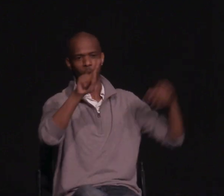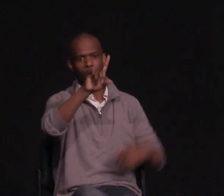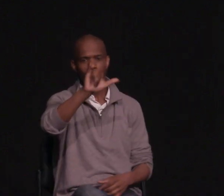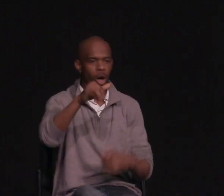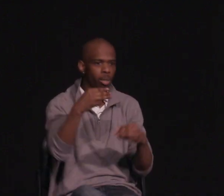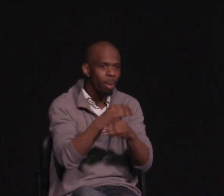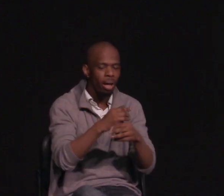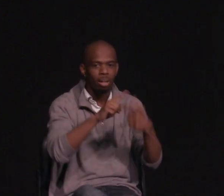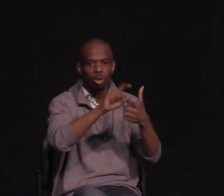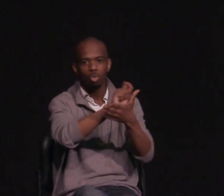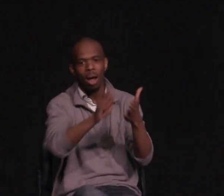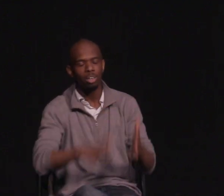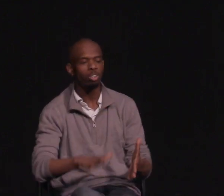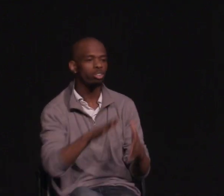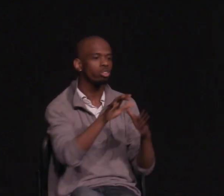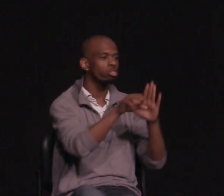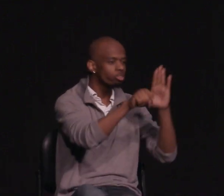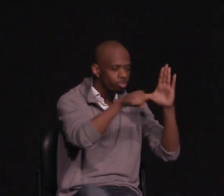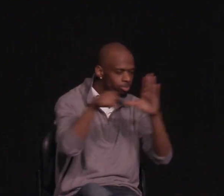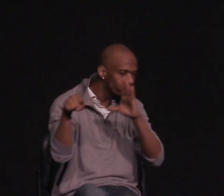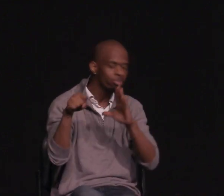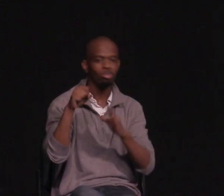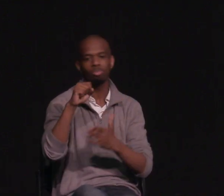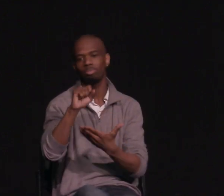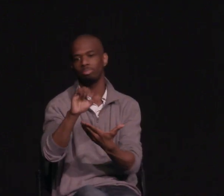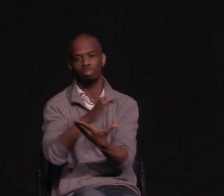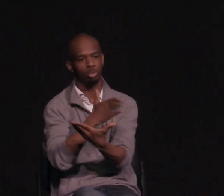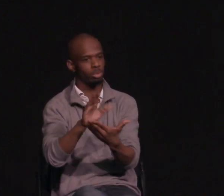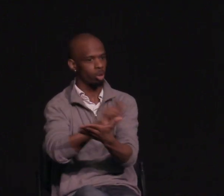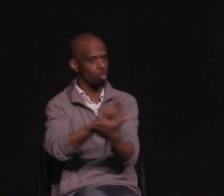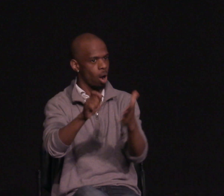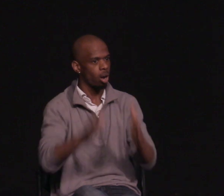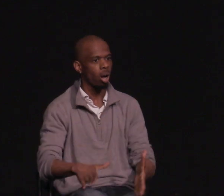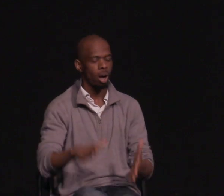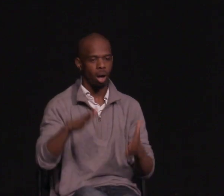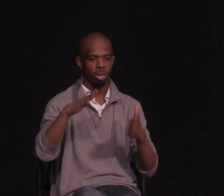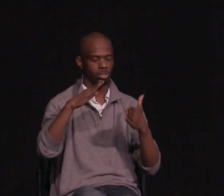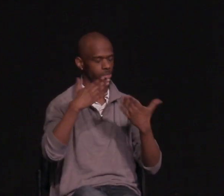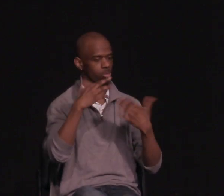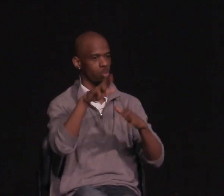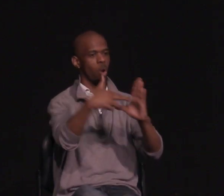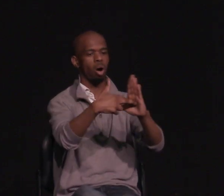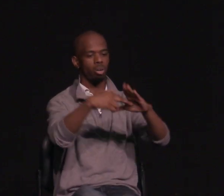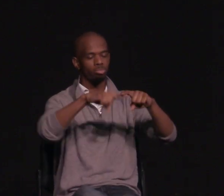filmmaker, actor, musician, composer, entrepreneur. This is a picture of Melvin, his son Mario,